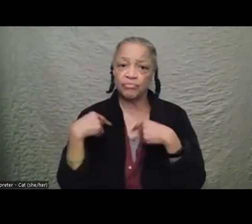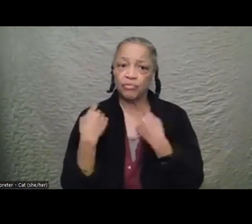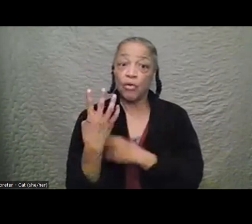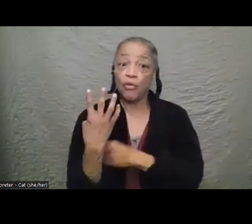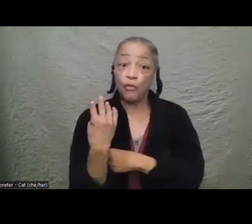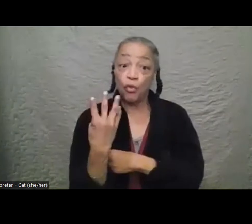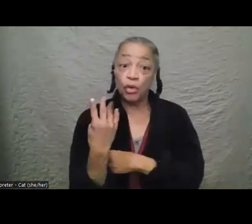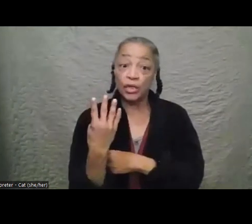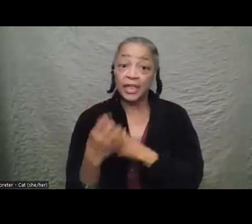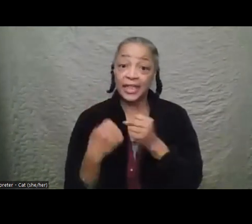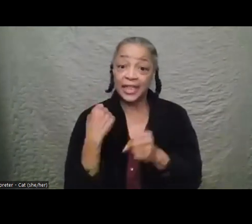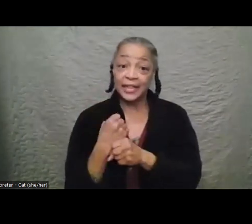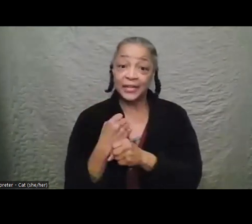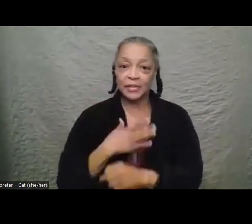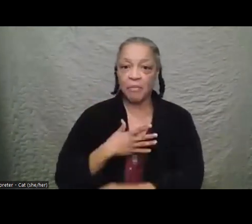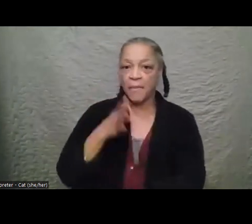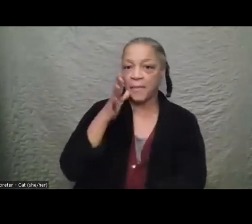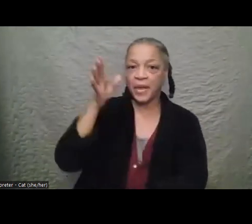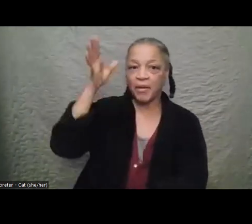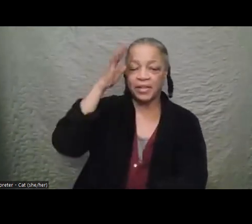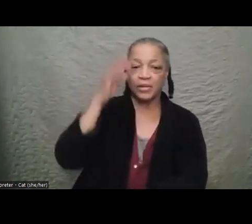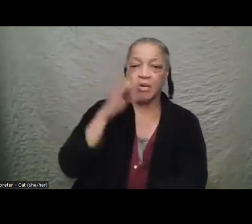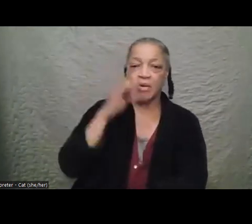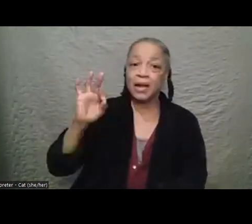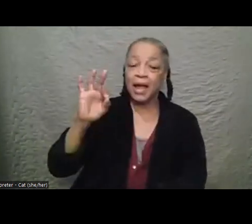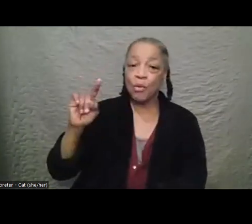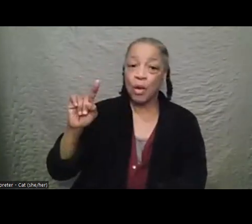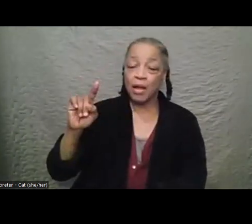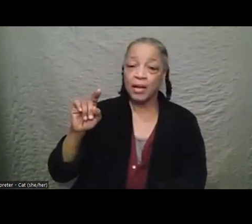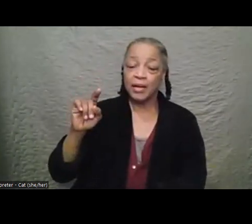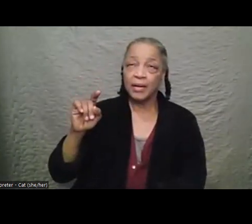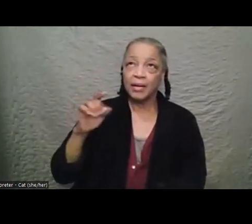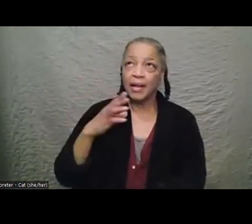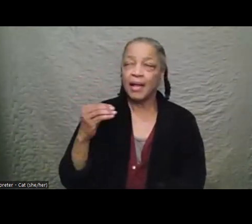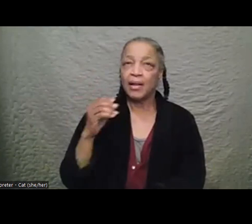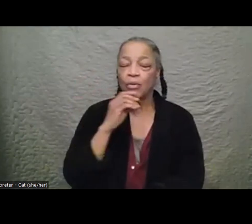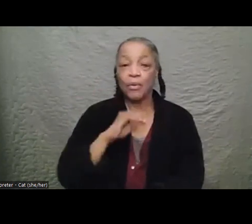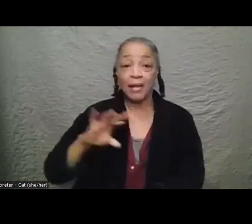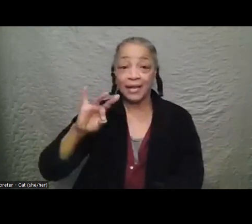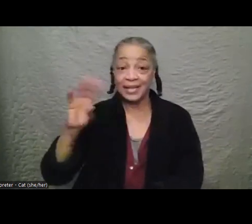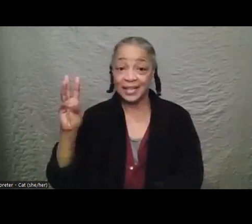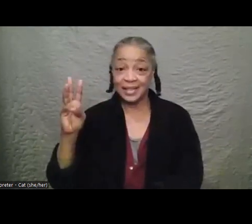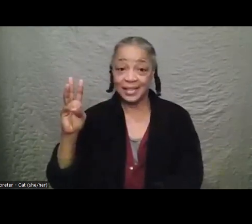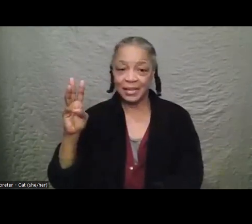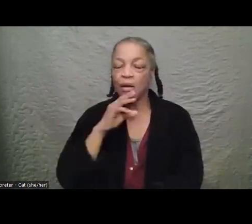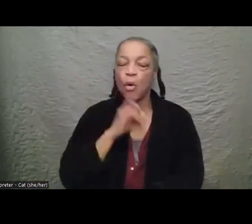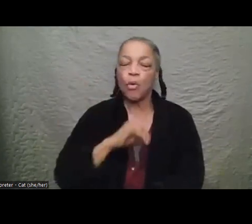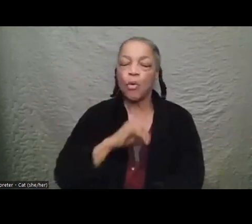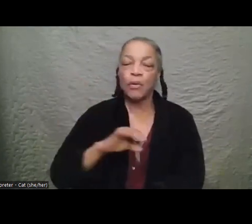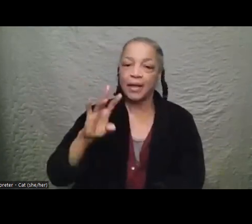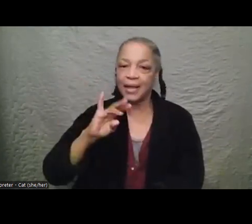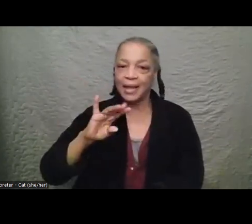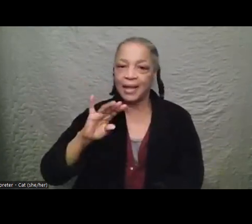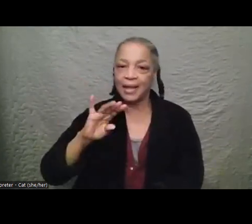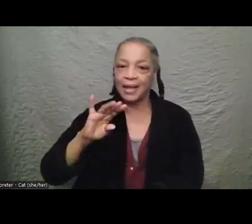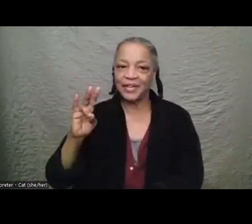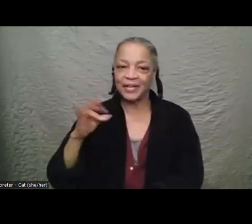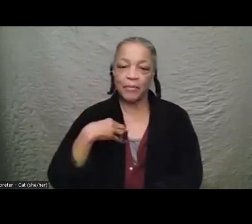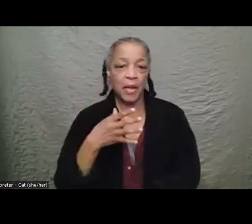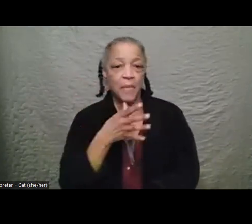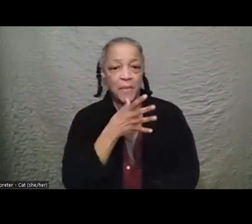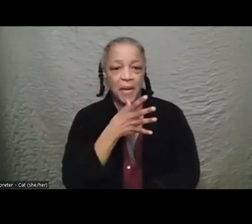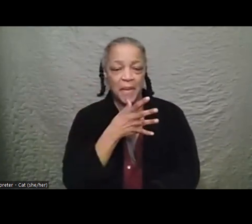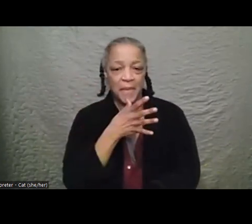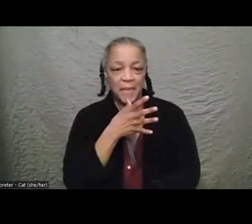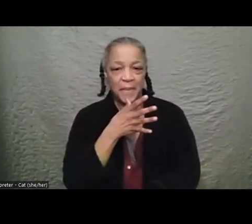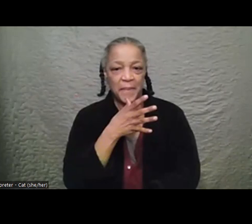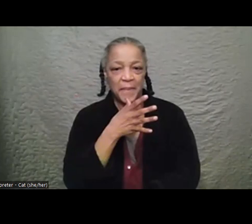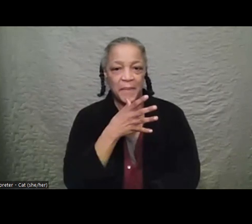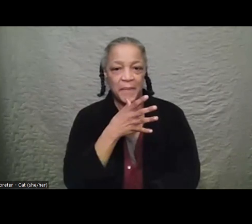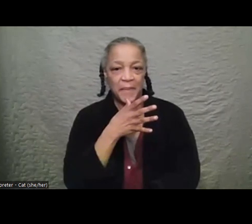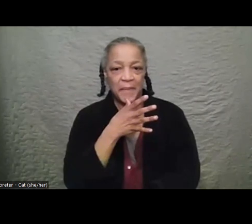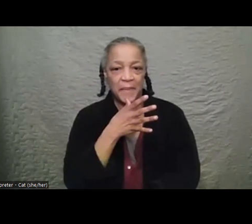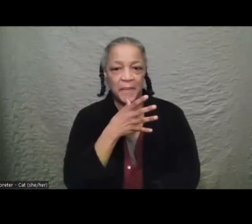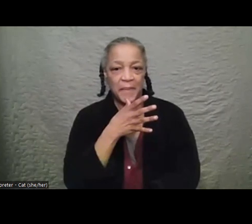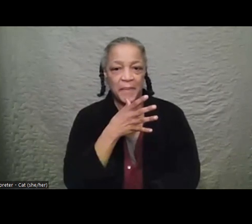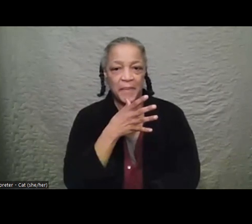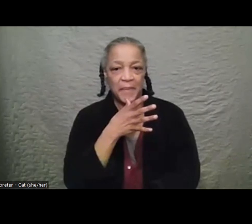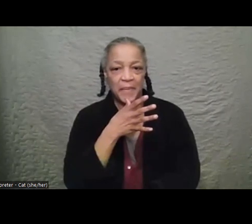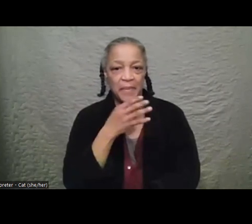My parents are 91 and 80 six . My mom has had MS my entire life.